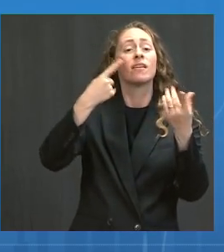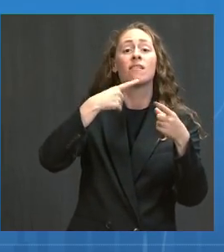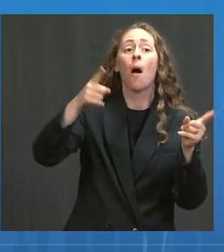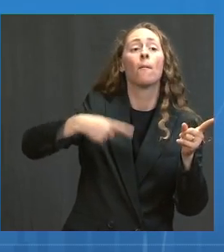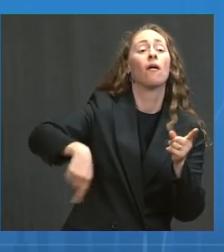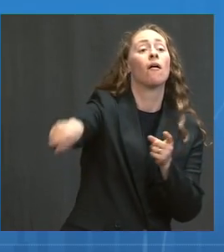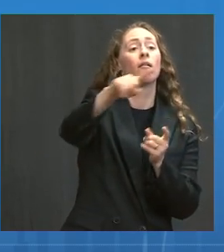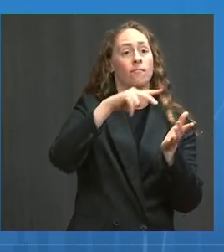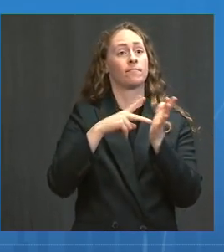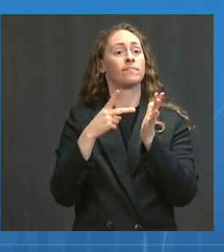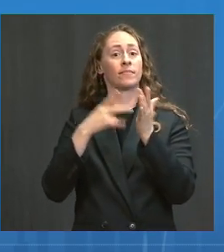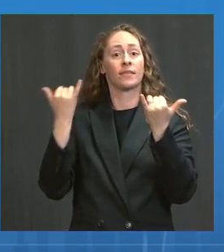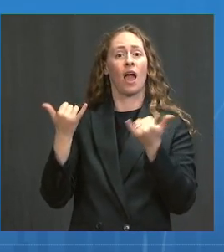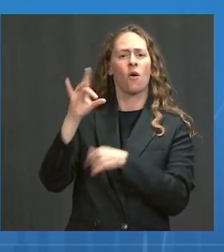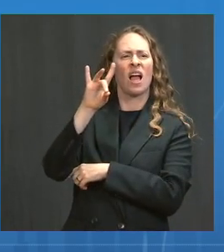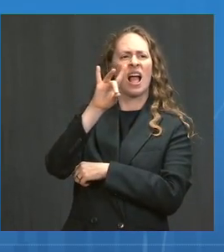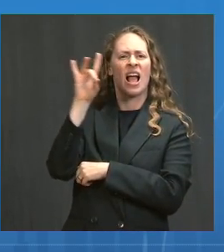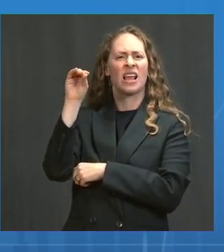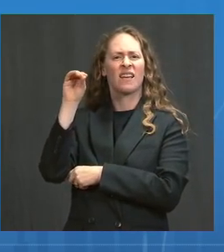of our own surplus U.S. vaccine.